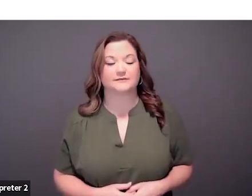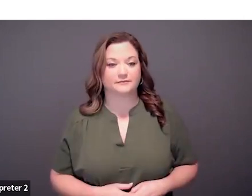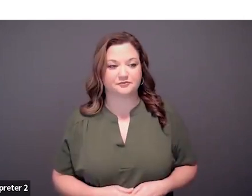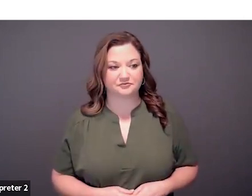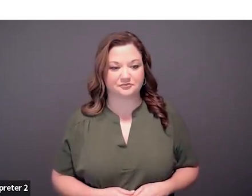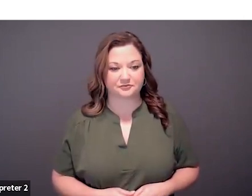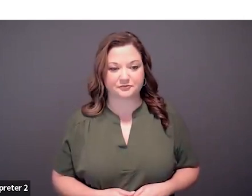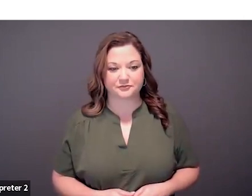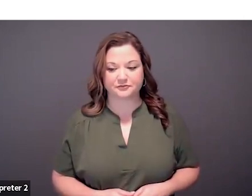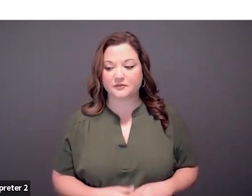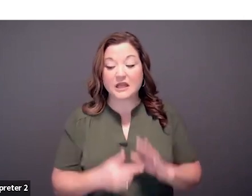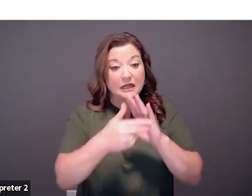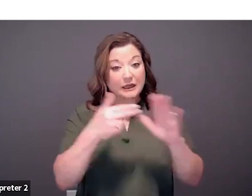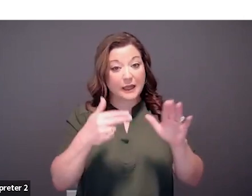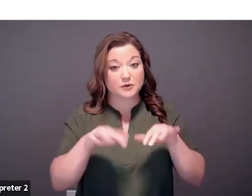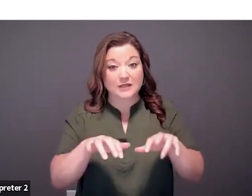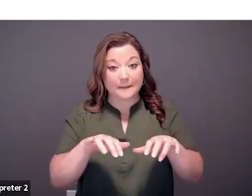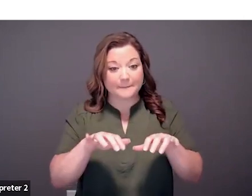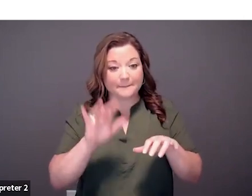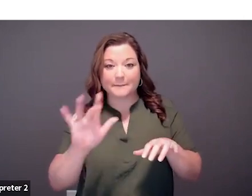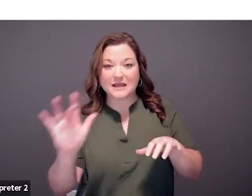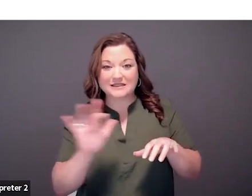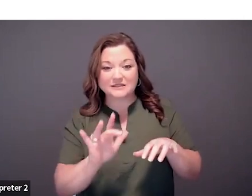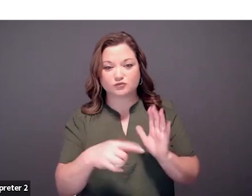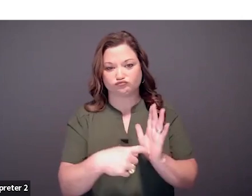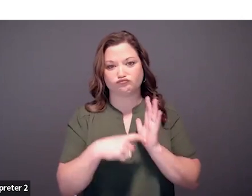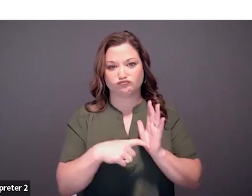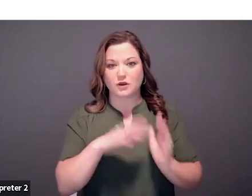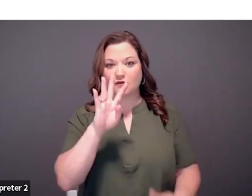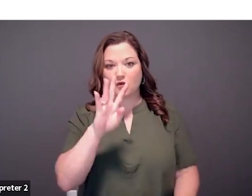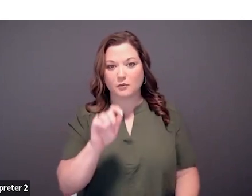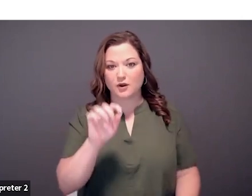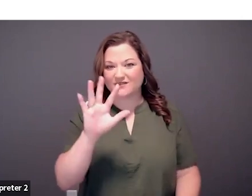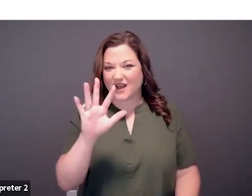Labels and buttons require a 4.5:1 ratio for contrast.